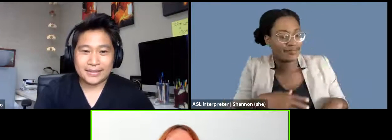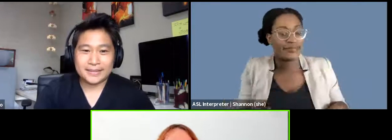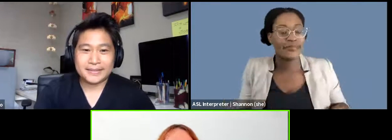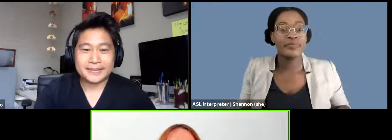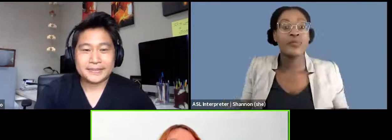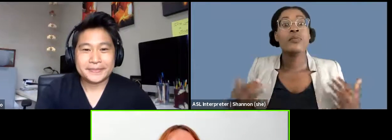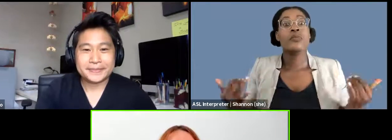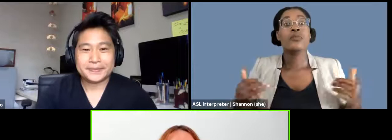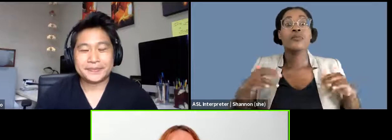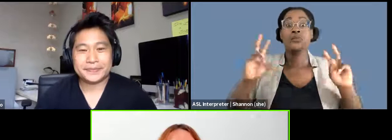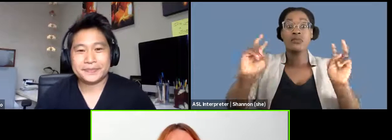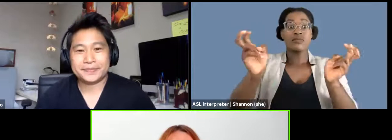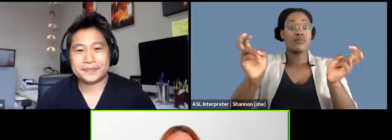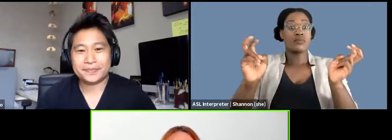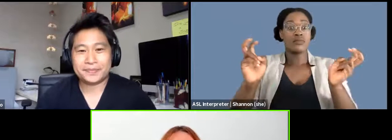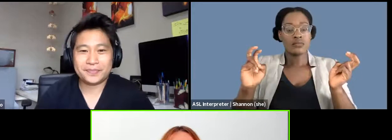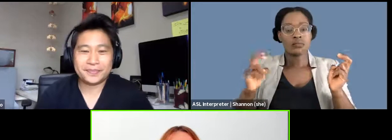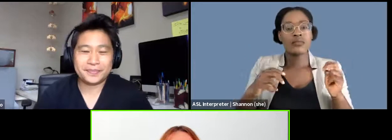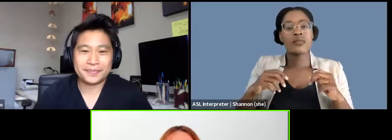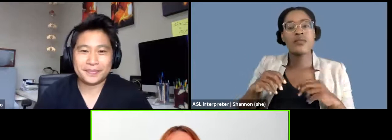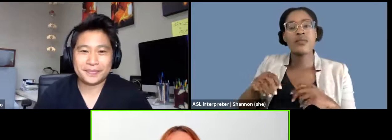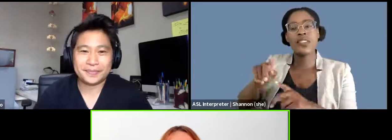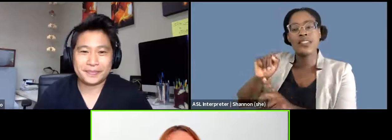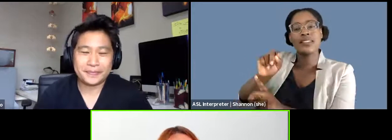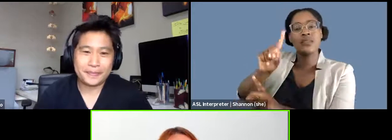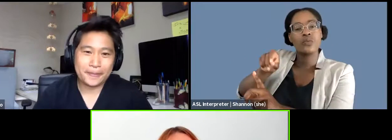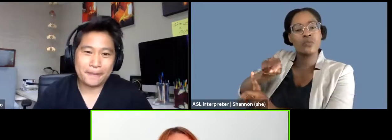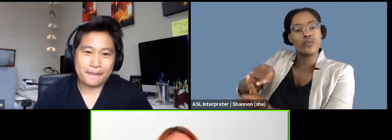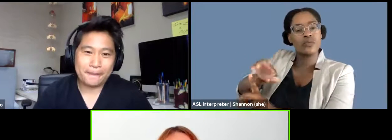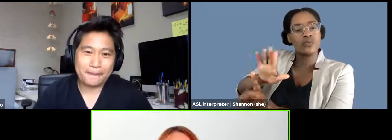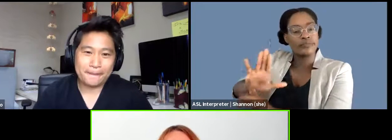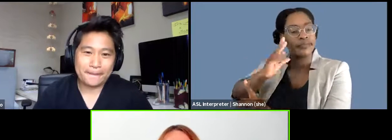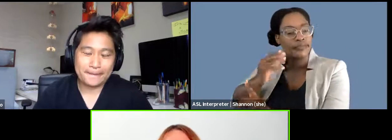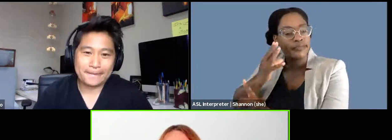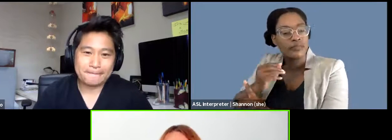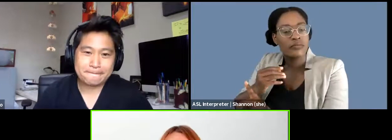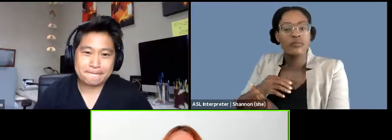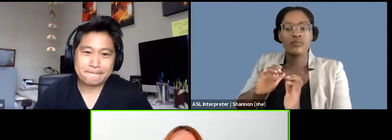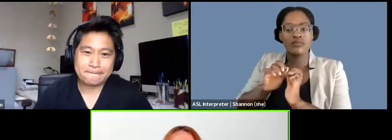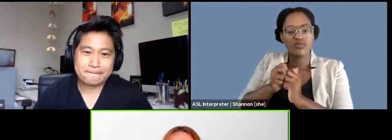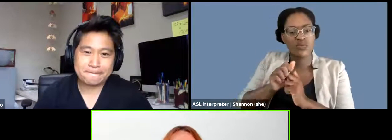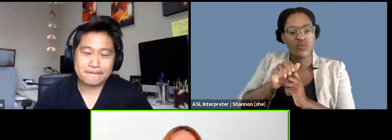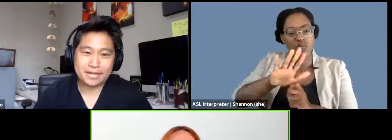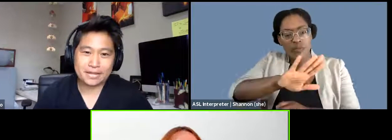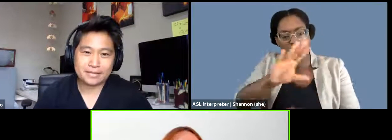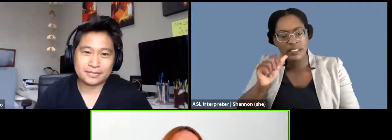helping people in leadership and across the company to understand the issues and influencing